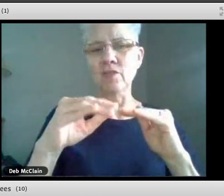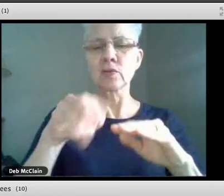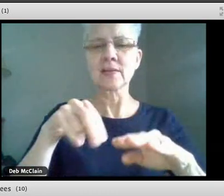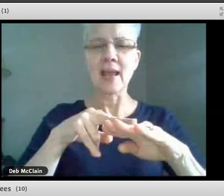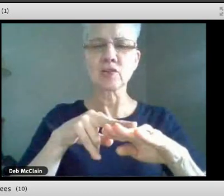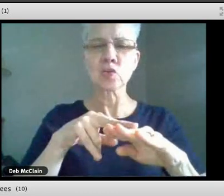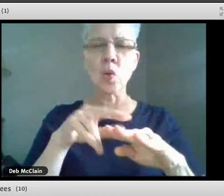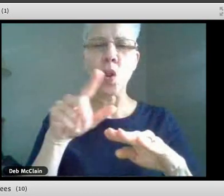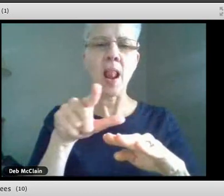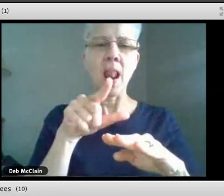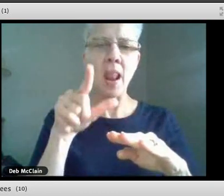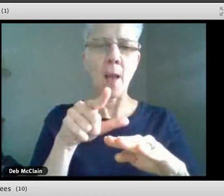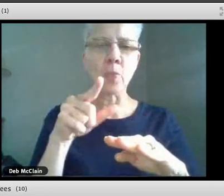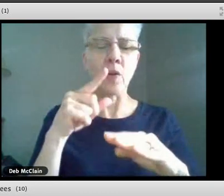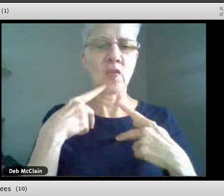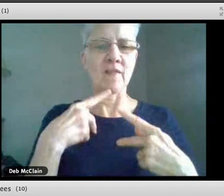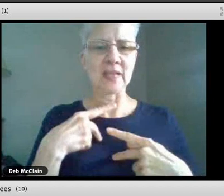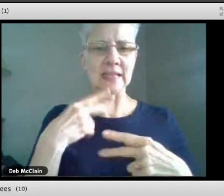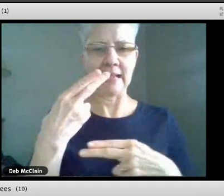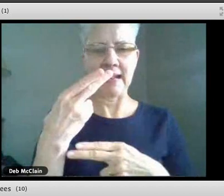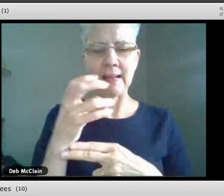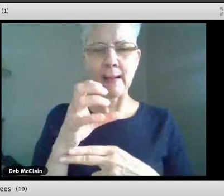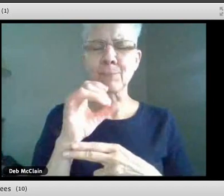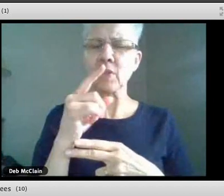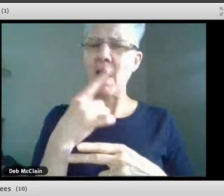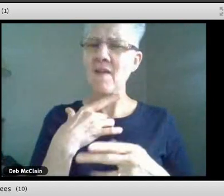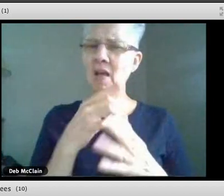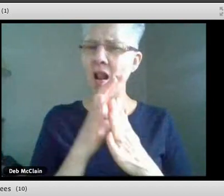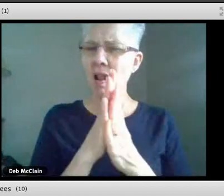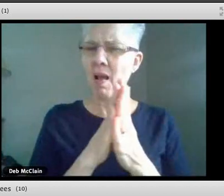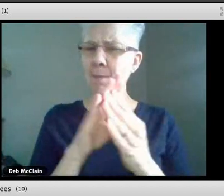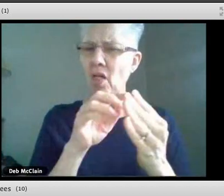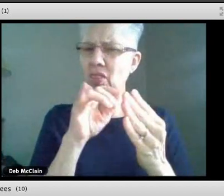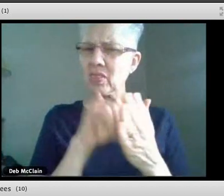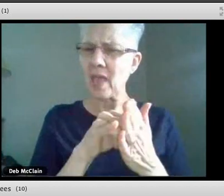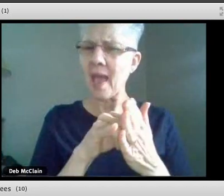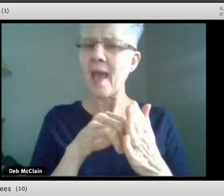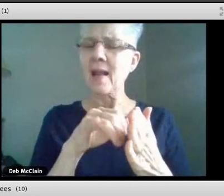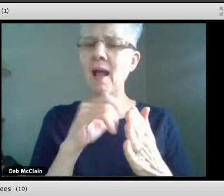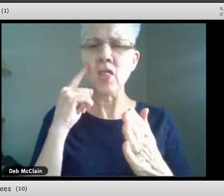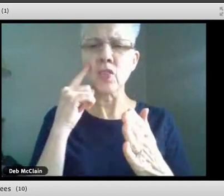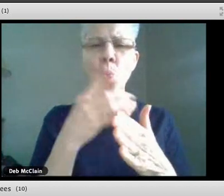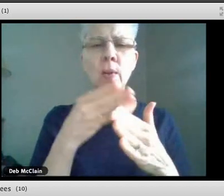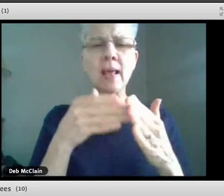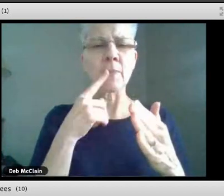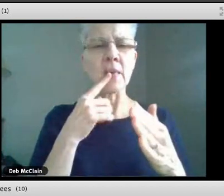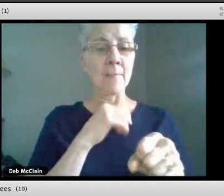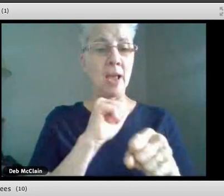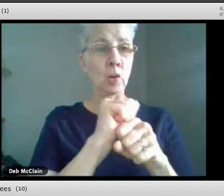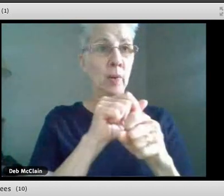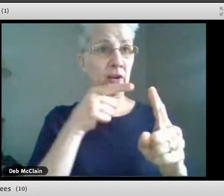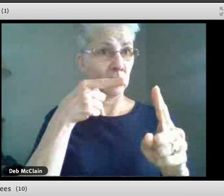for the Blind and Physically Handicapped, and it's something I felt so passionate about I thought that that would end up being my career in libraries,